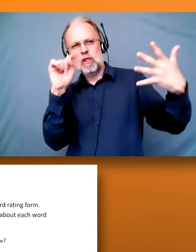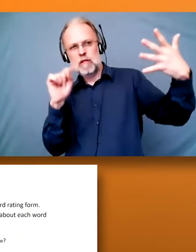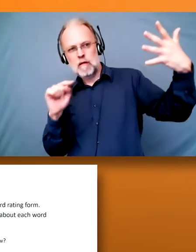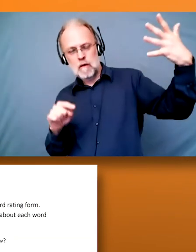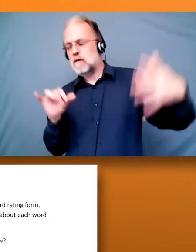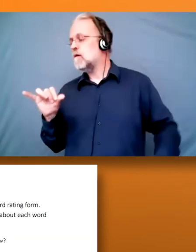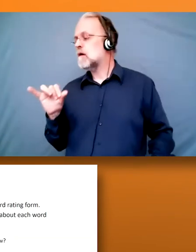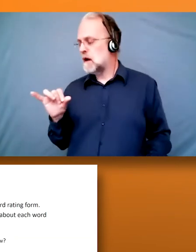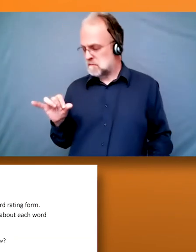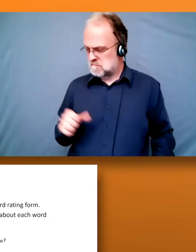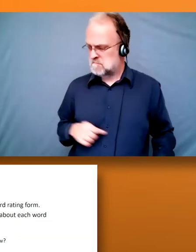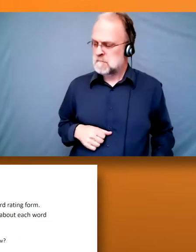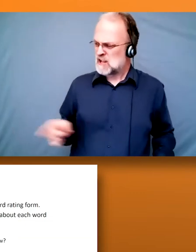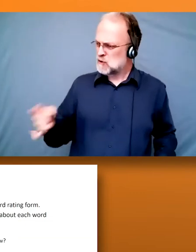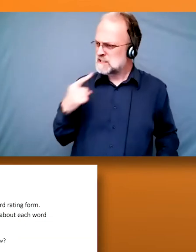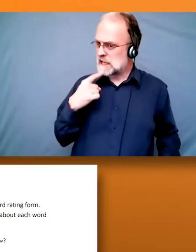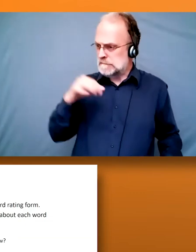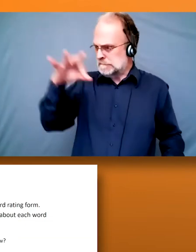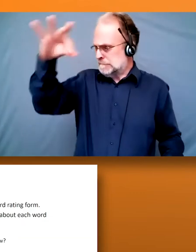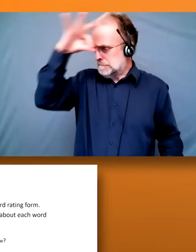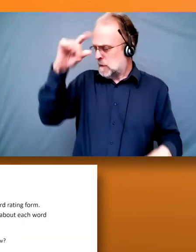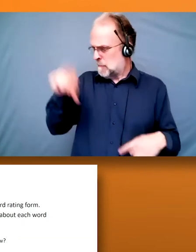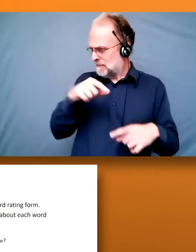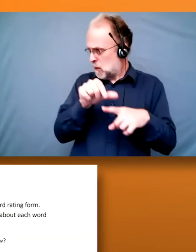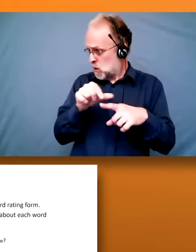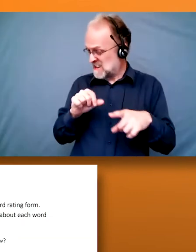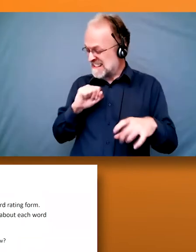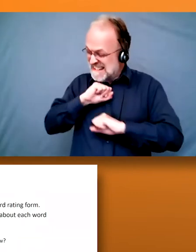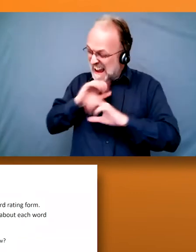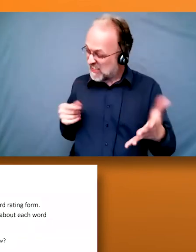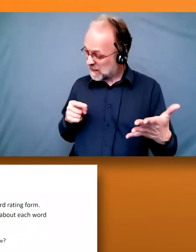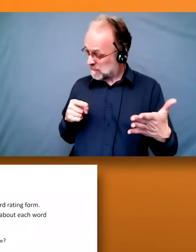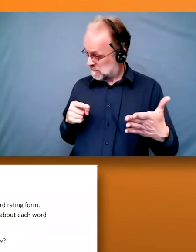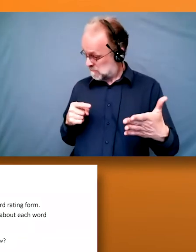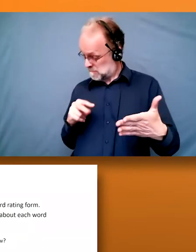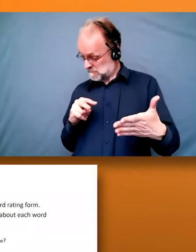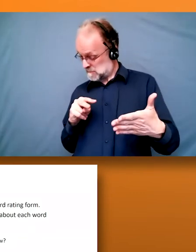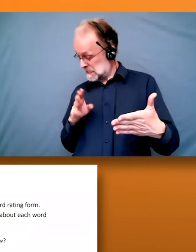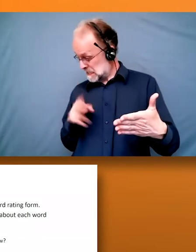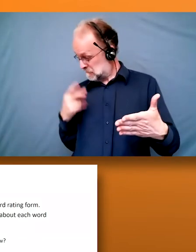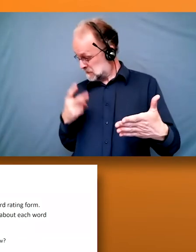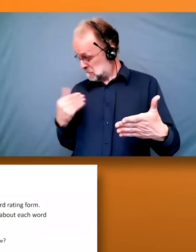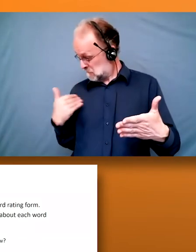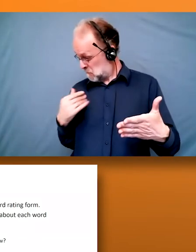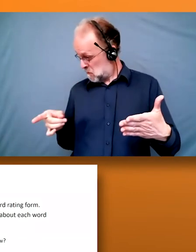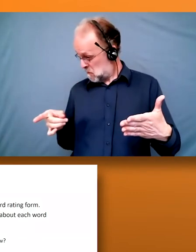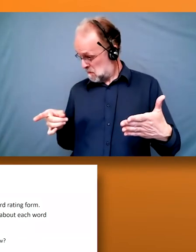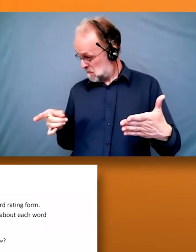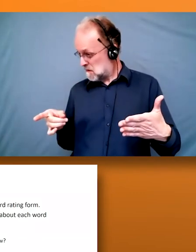And you can also say, well, you said, you know nothing about this word, so, you know, you've never seen this word before?